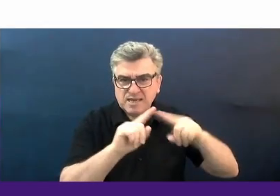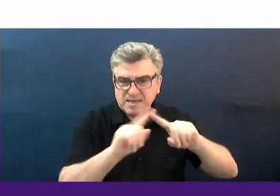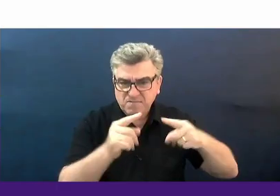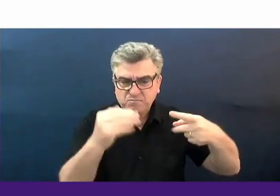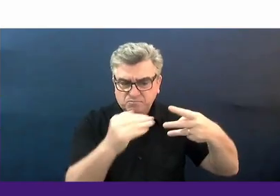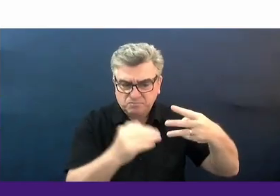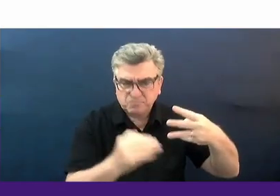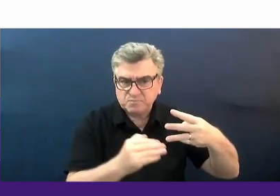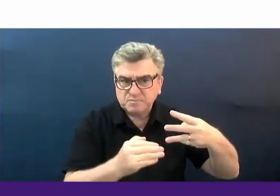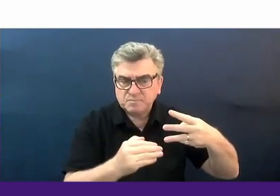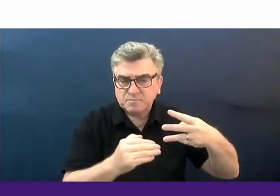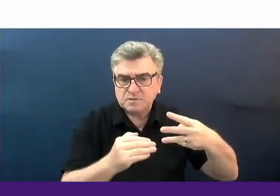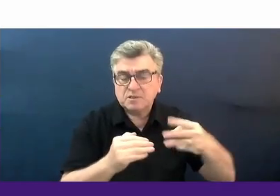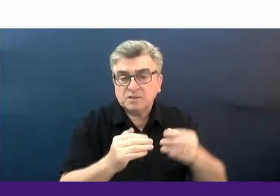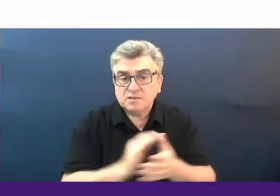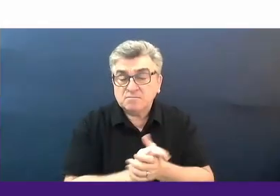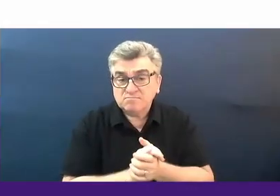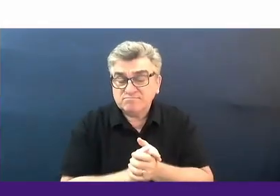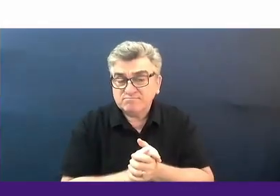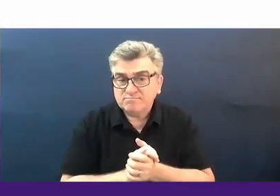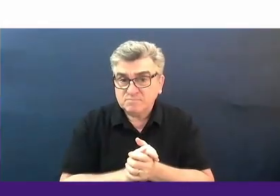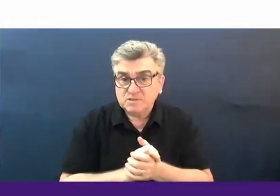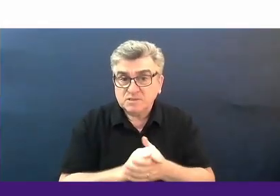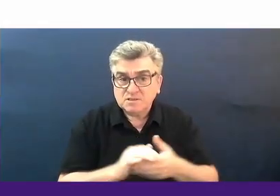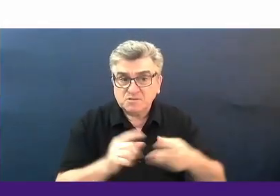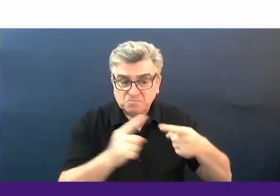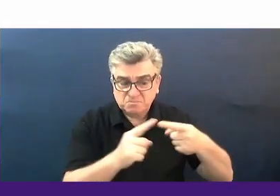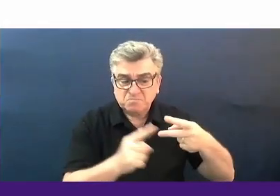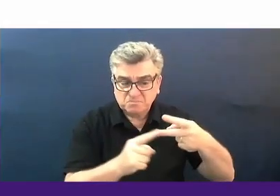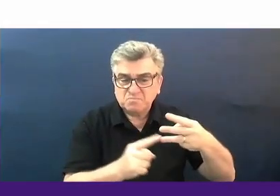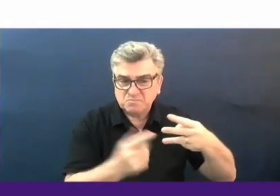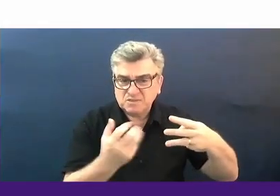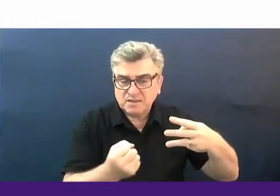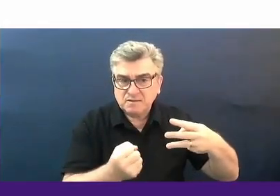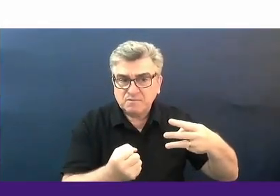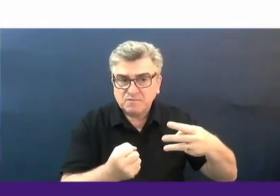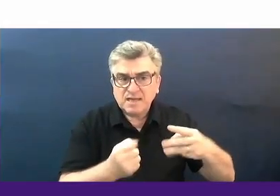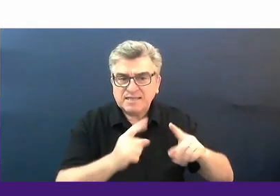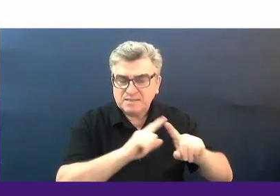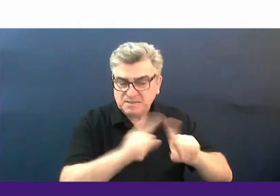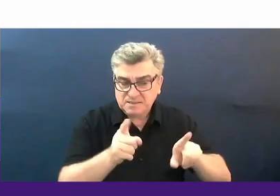this was largely developed around three tiers. And it's a multidisciplinary team that came together